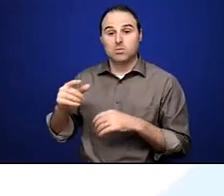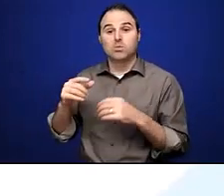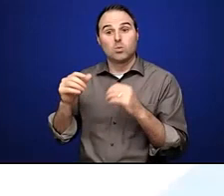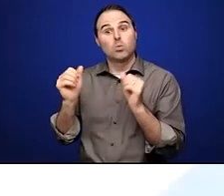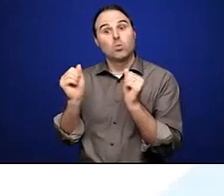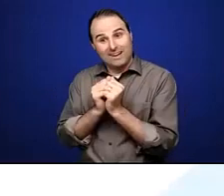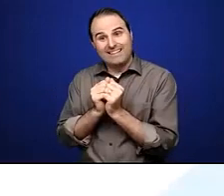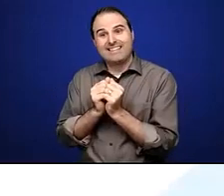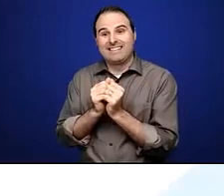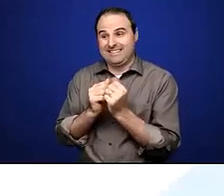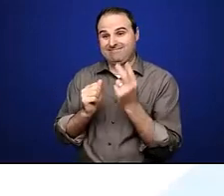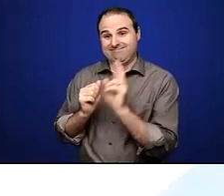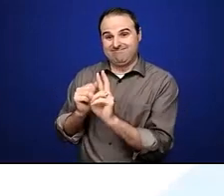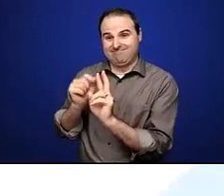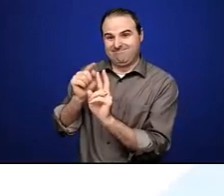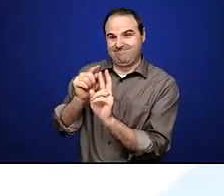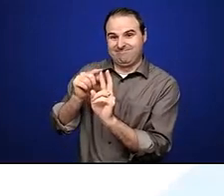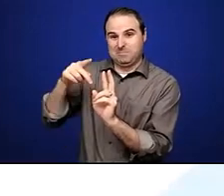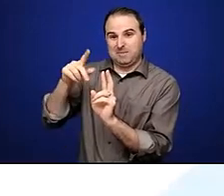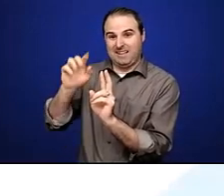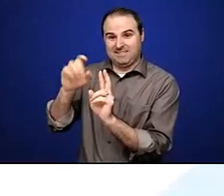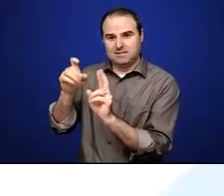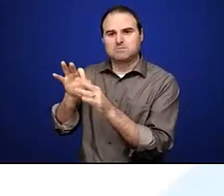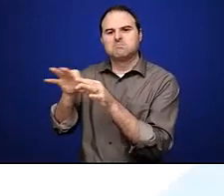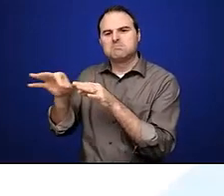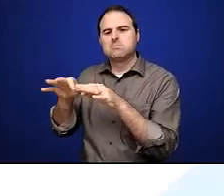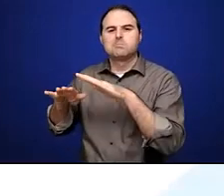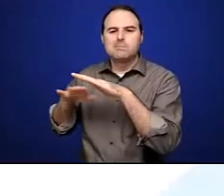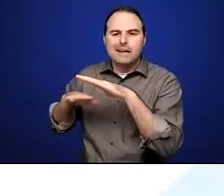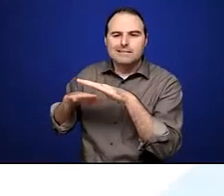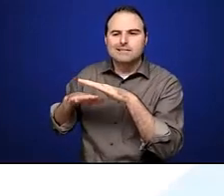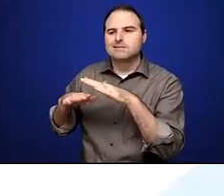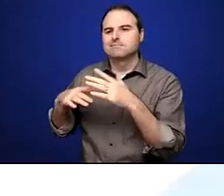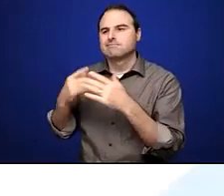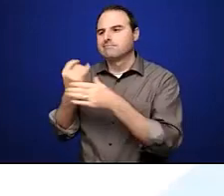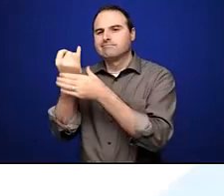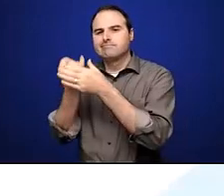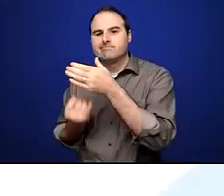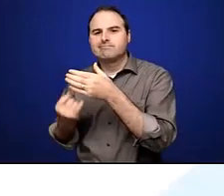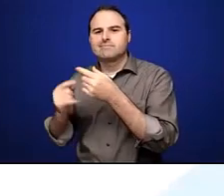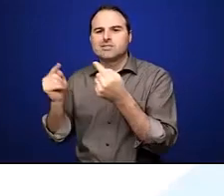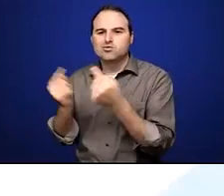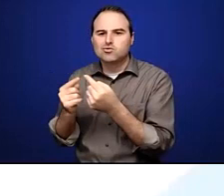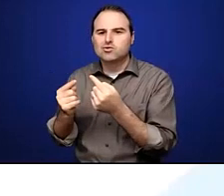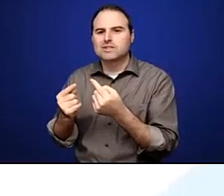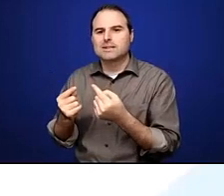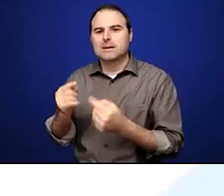the basics of spinal cord injury, bowel and bladder care, a family perspective as well.